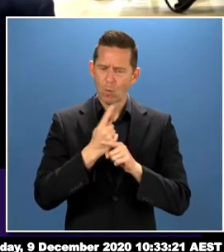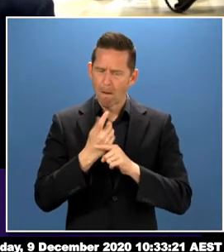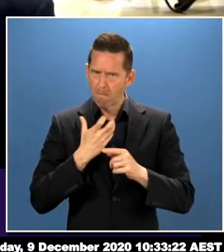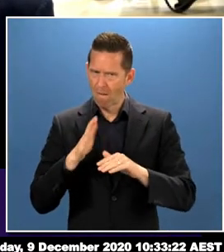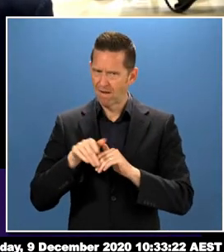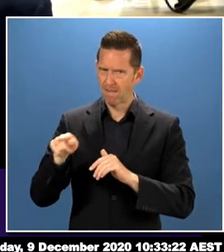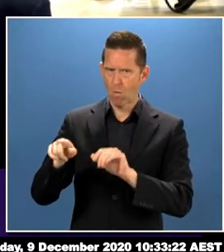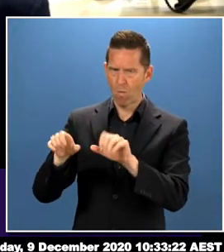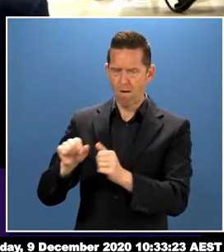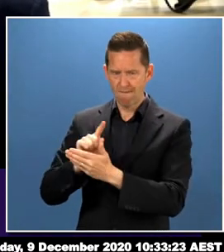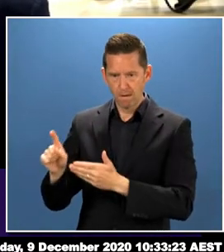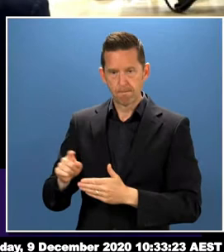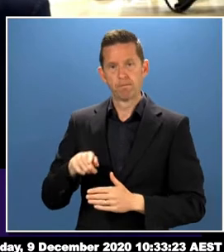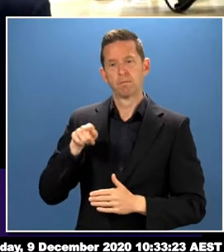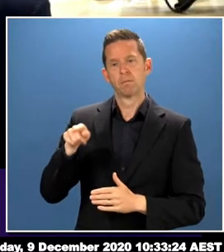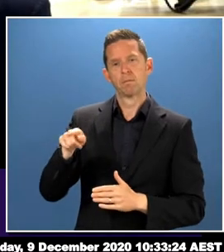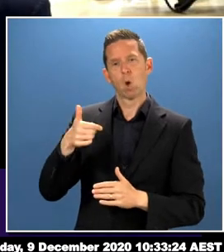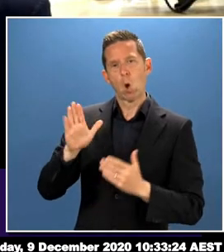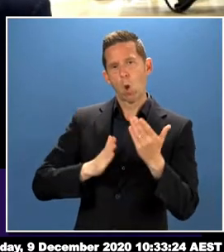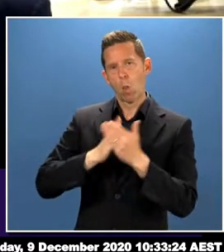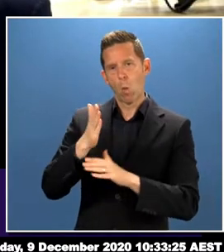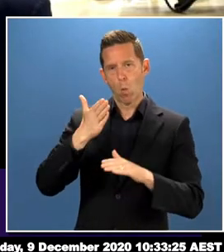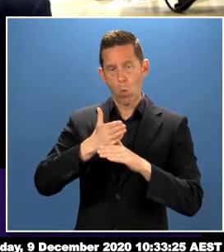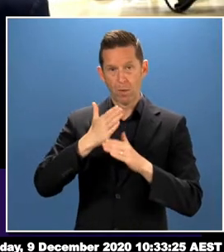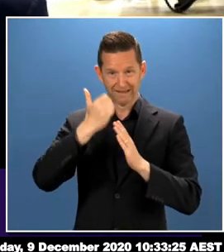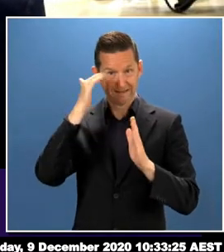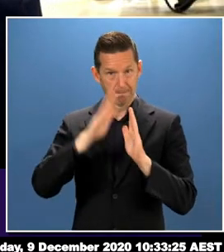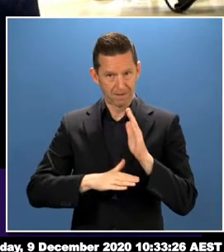In regards to undertaking that work experience, certainly for graduate